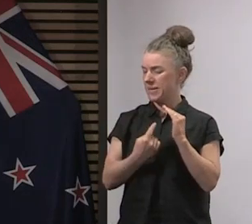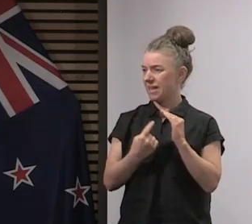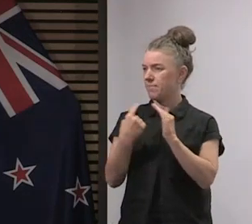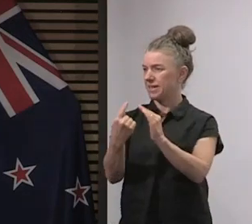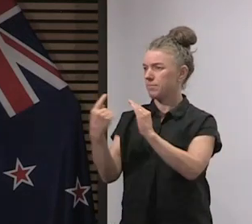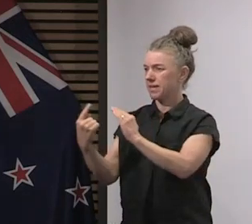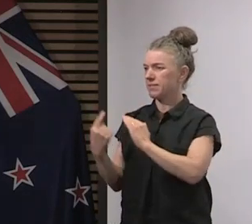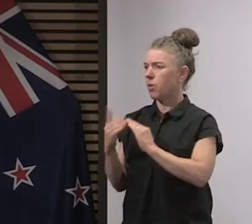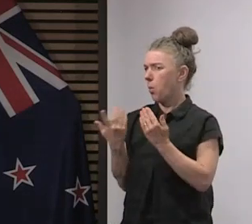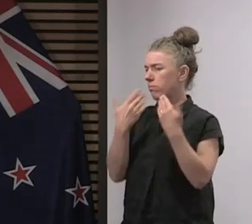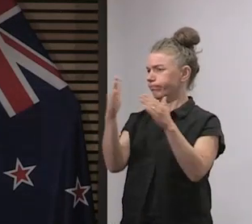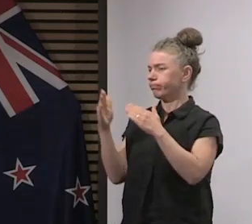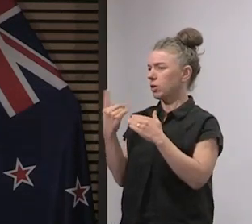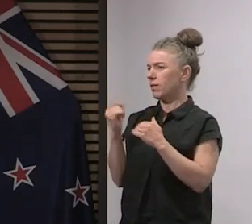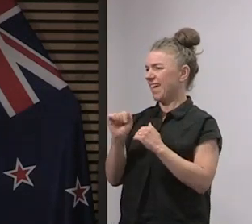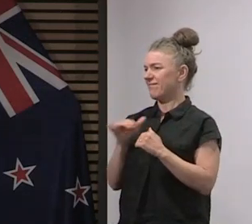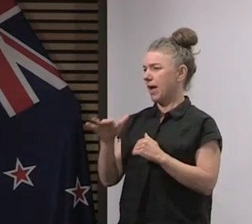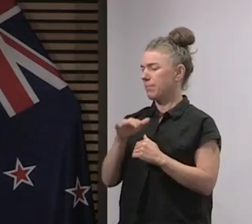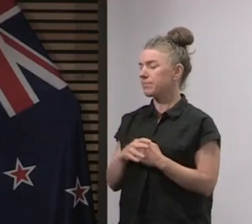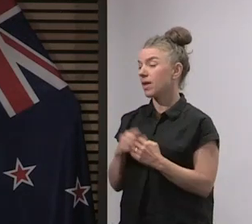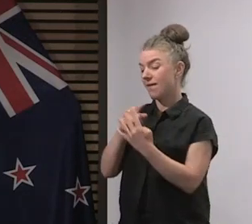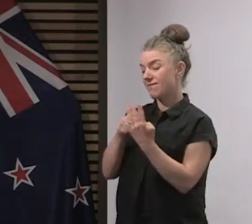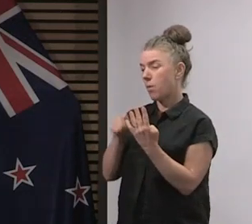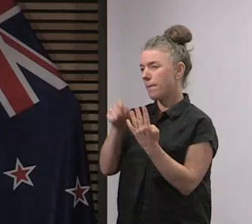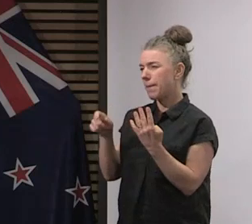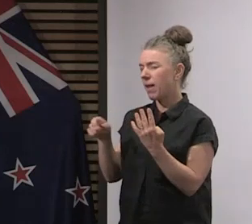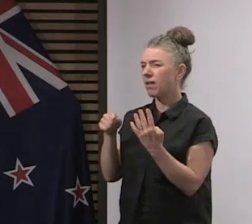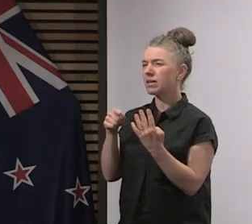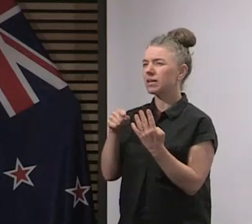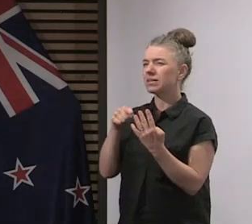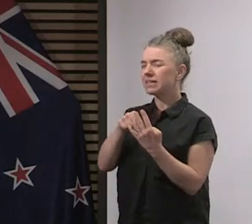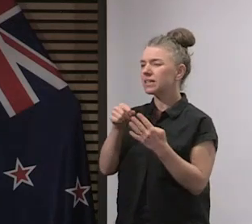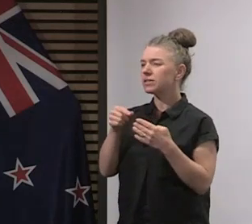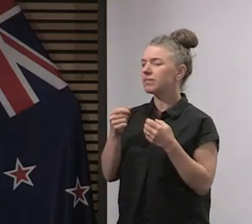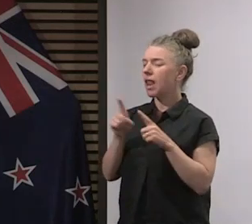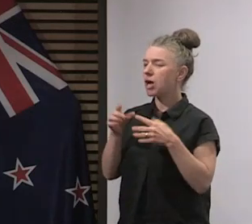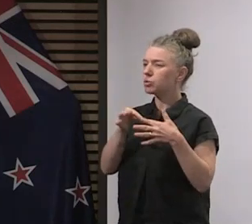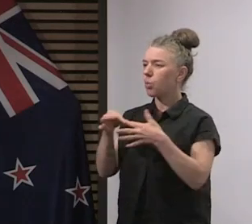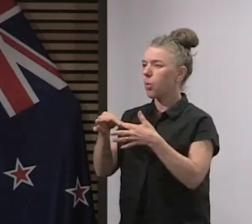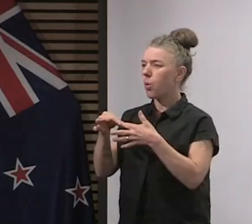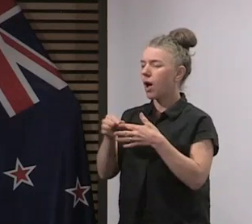self-isolation from the time they came back. Secondly,